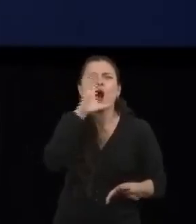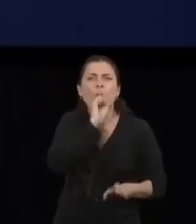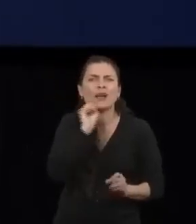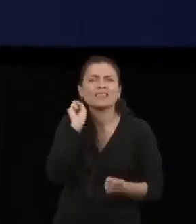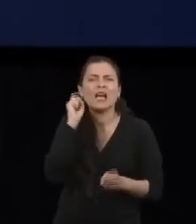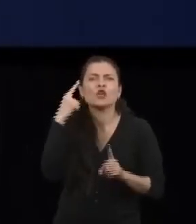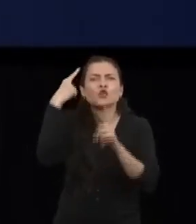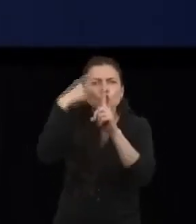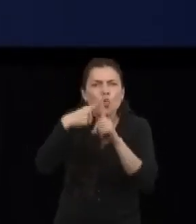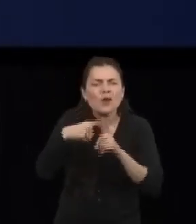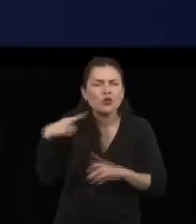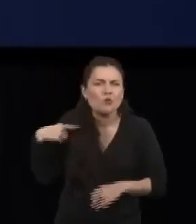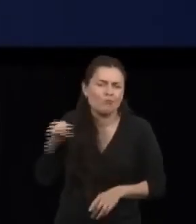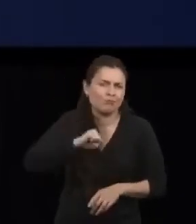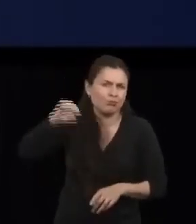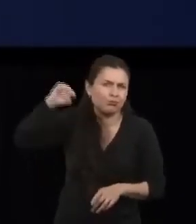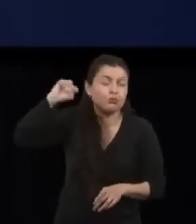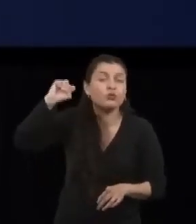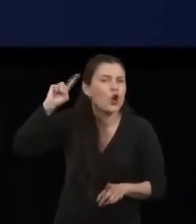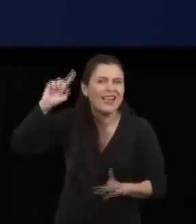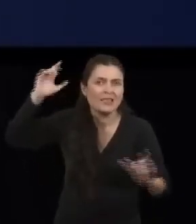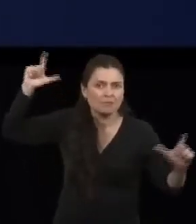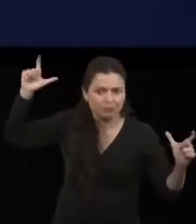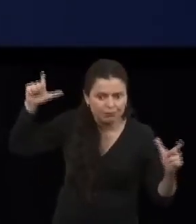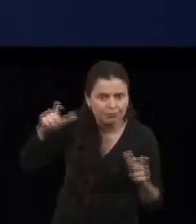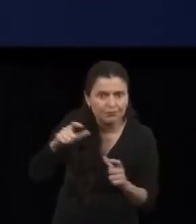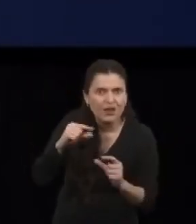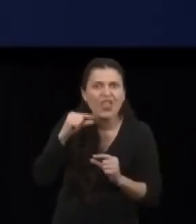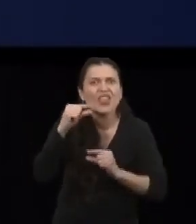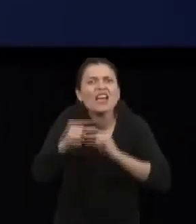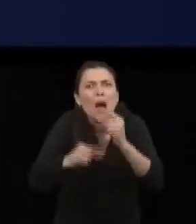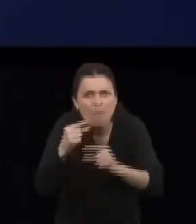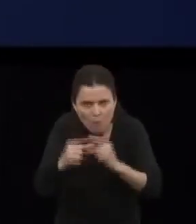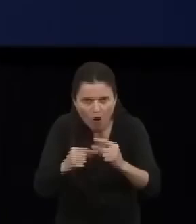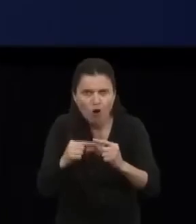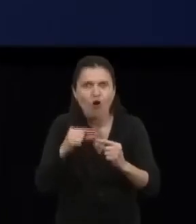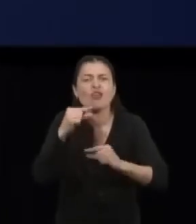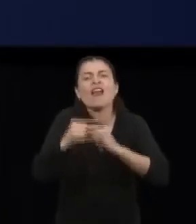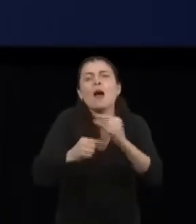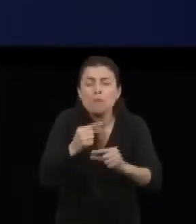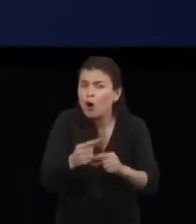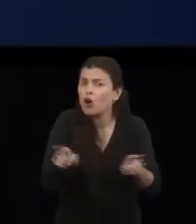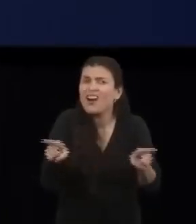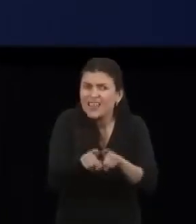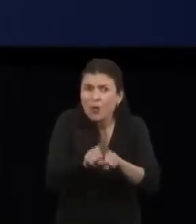coming below 2%, despite the jump in the exchange rate,